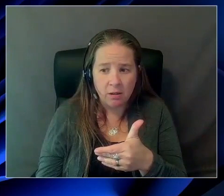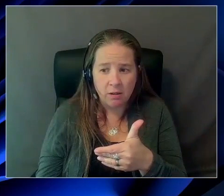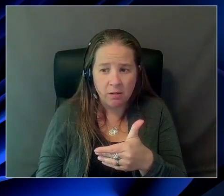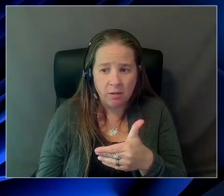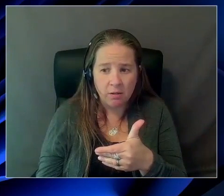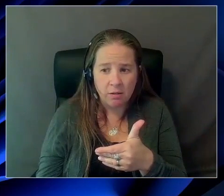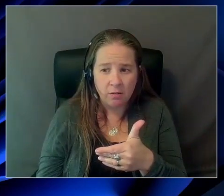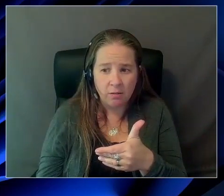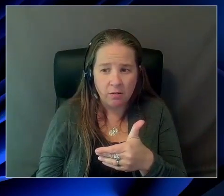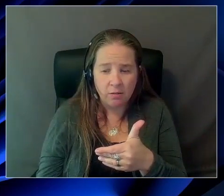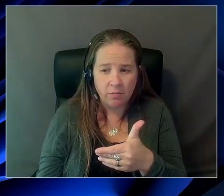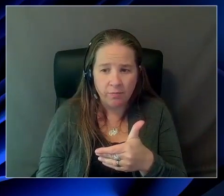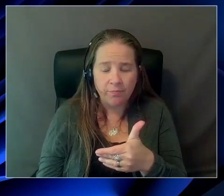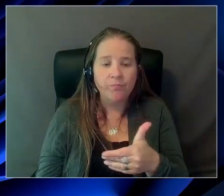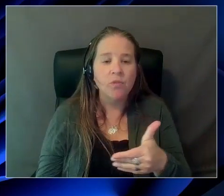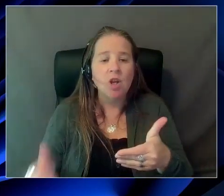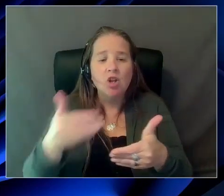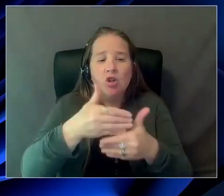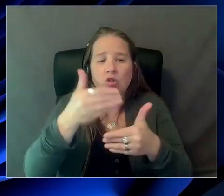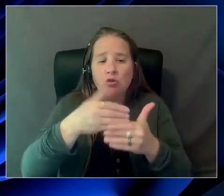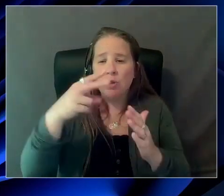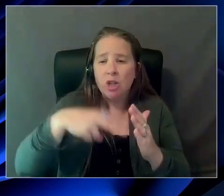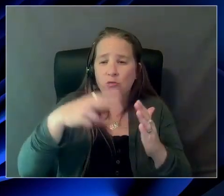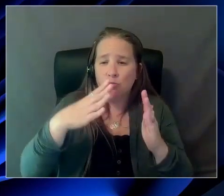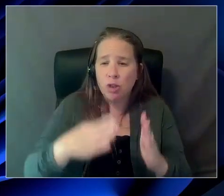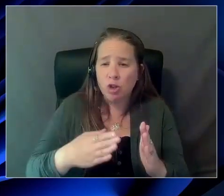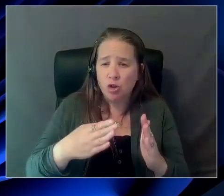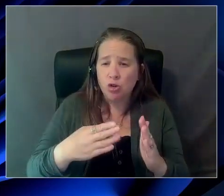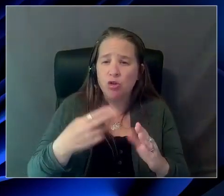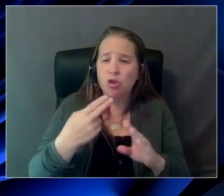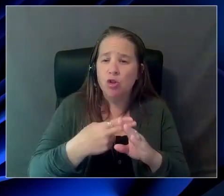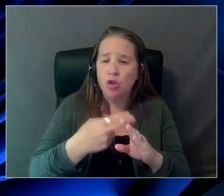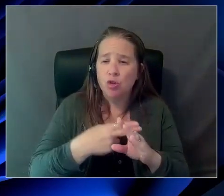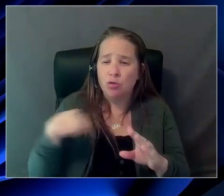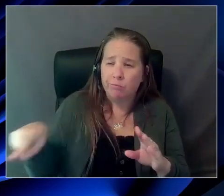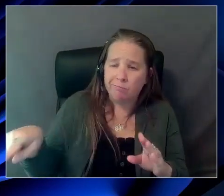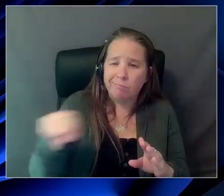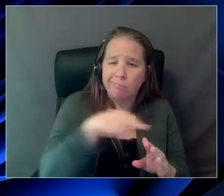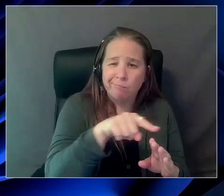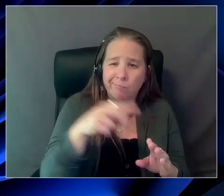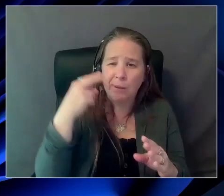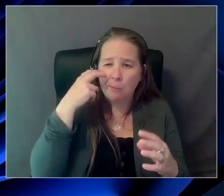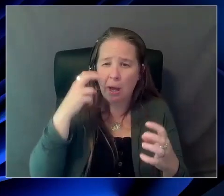A screen readers use within the blind now.